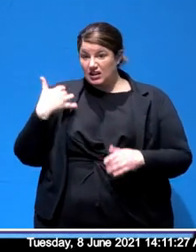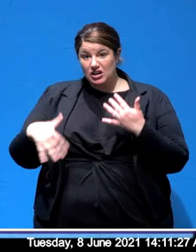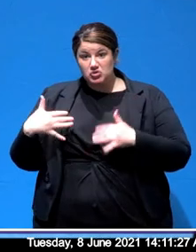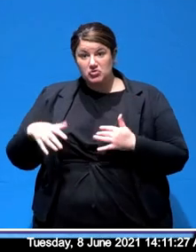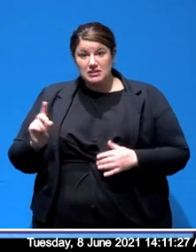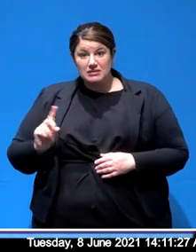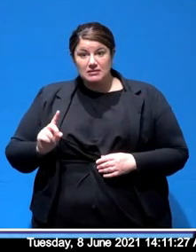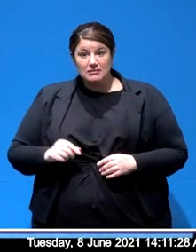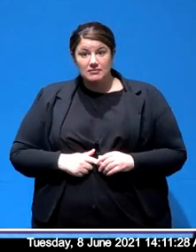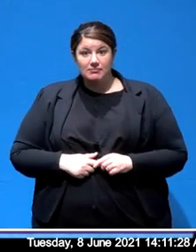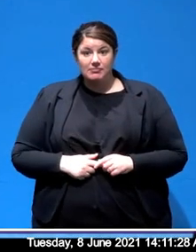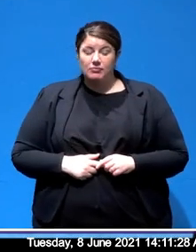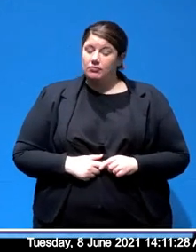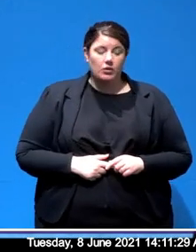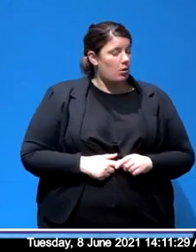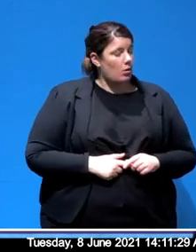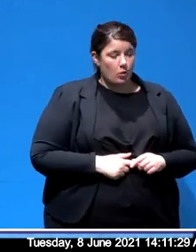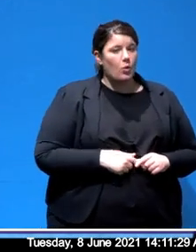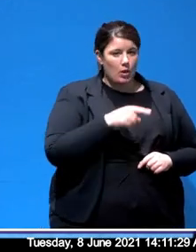No, I would have categorised it as a major.